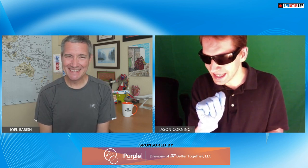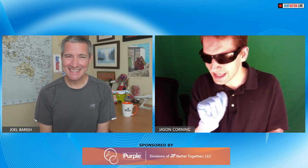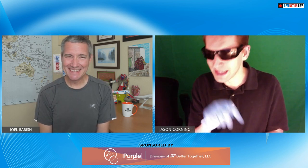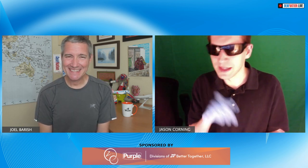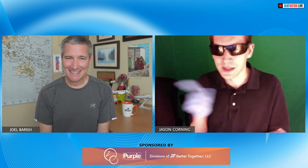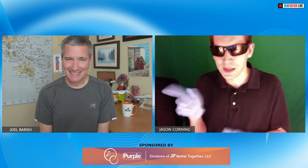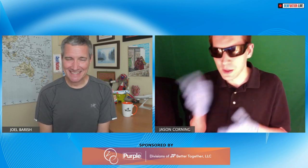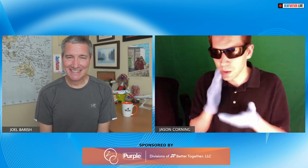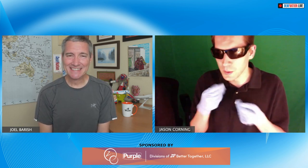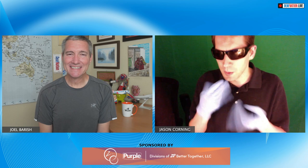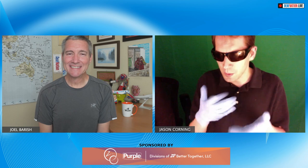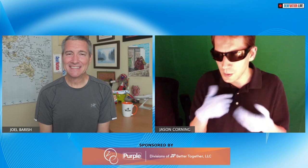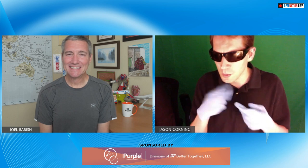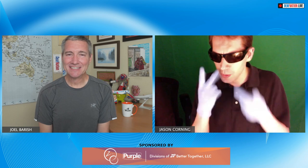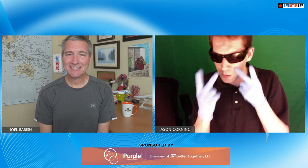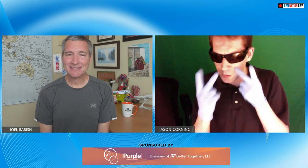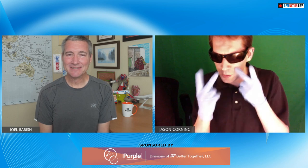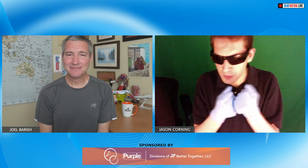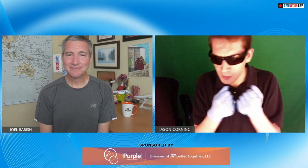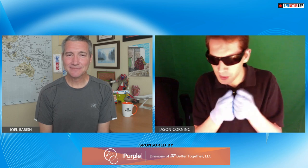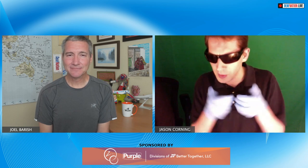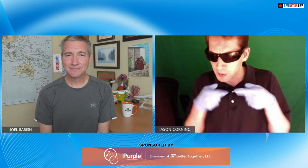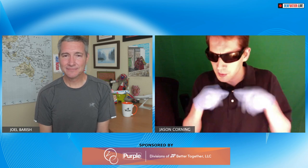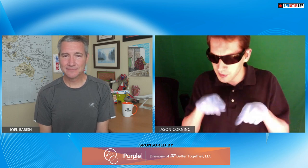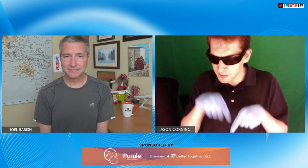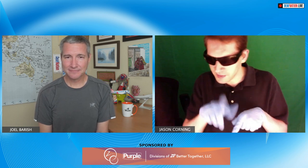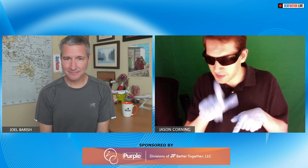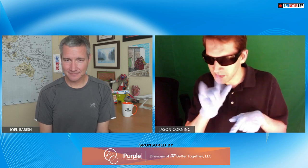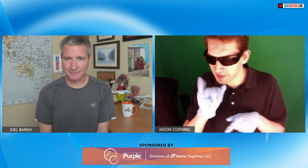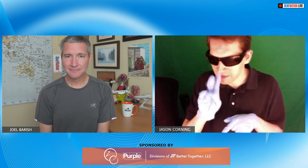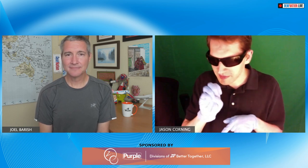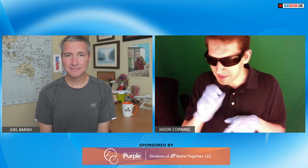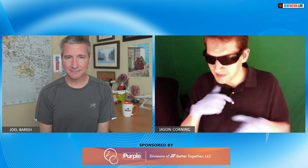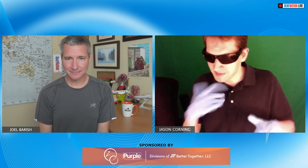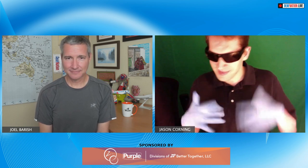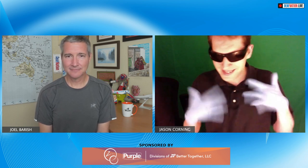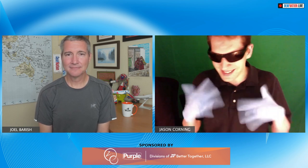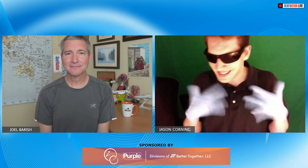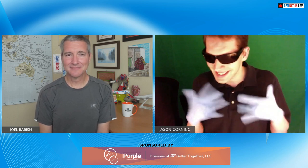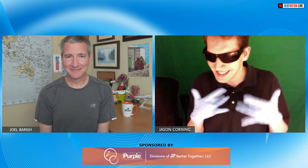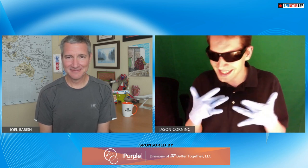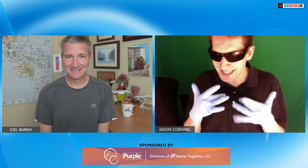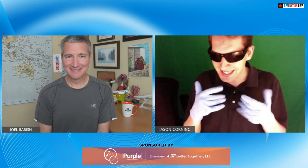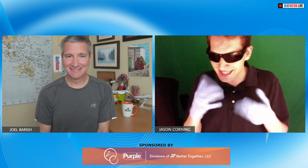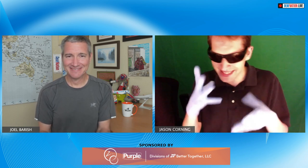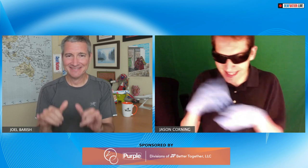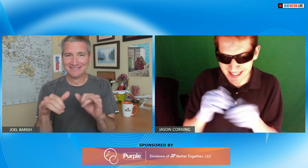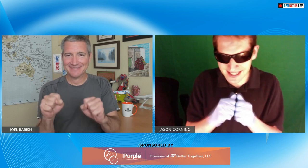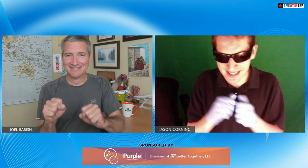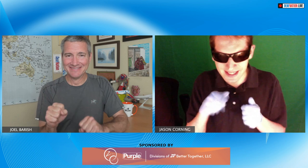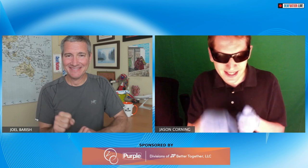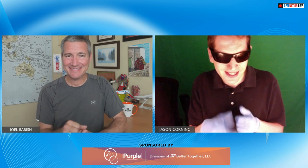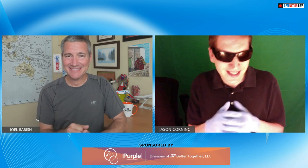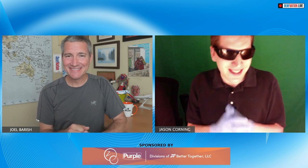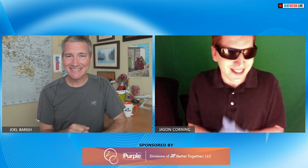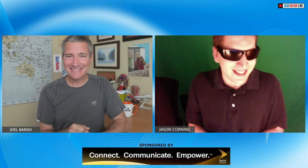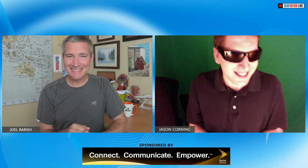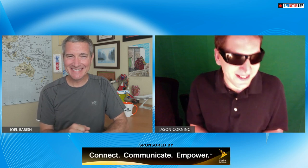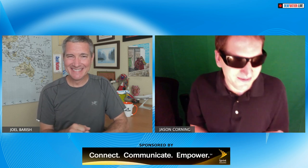She will provide visual support during this LIVE I'm excited to be part of this LIVE talk